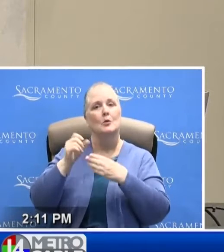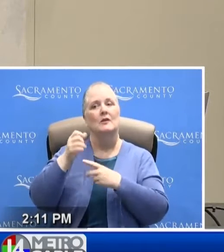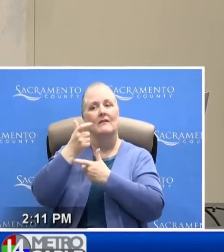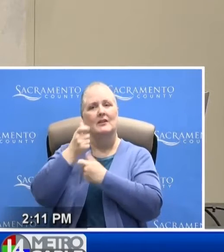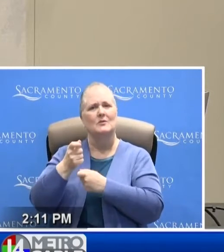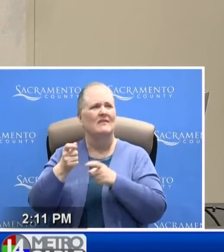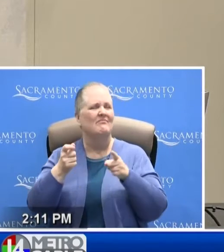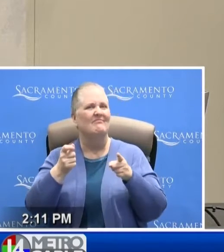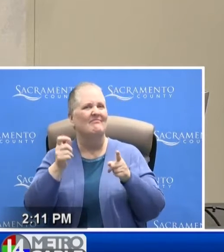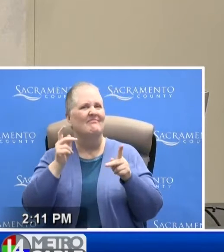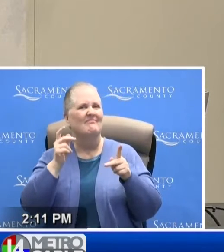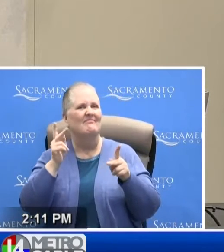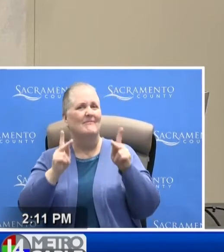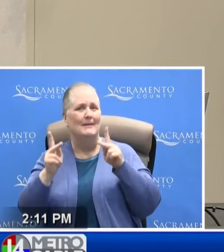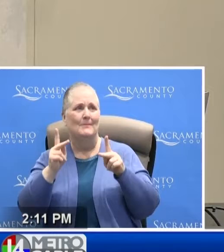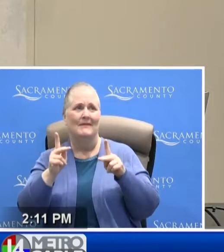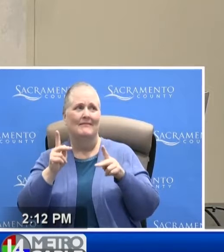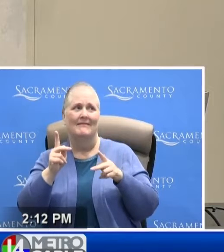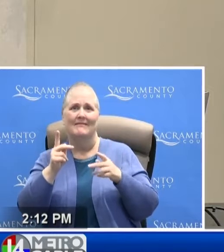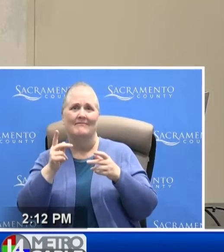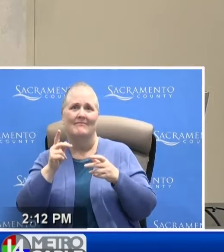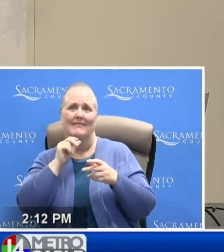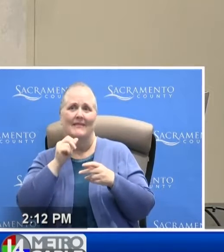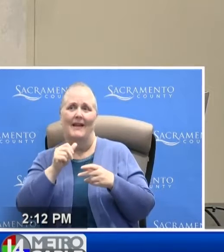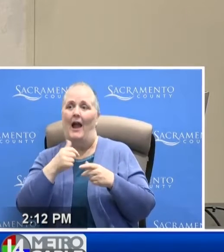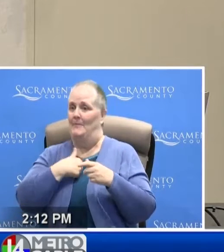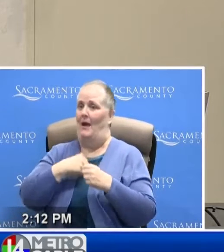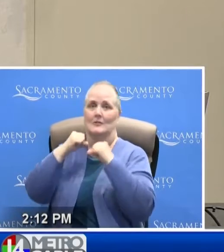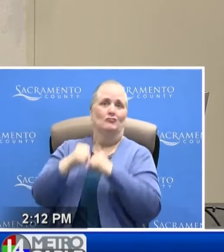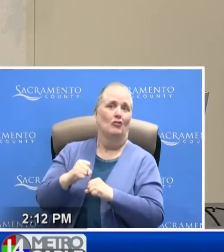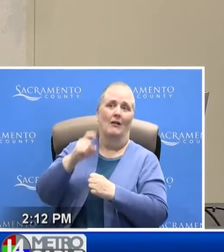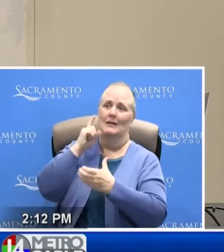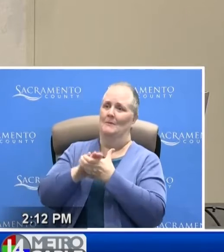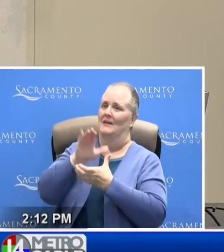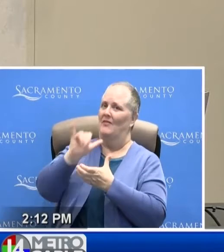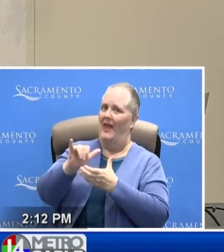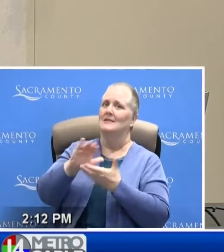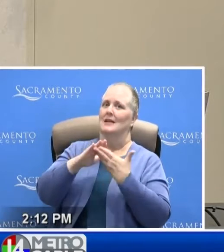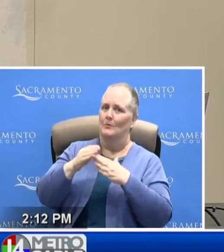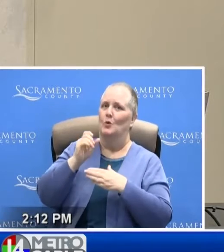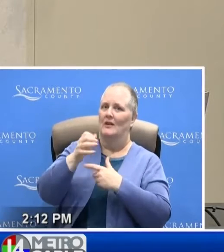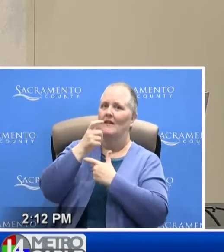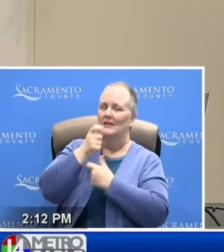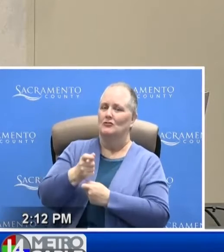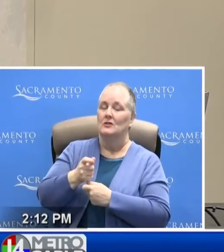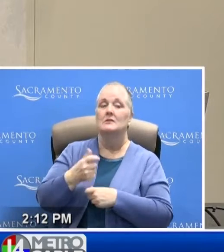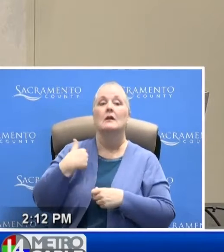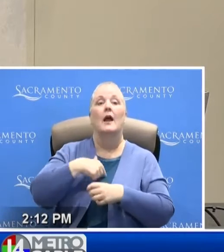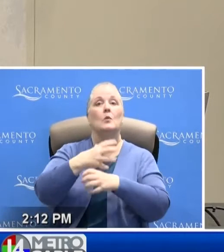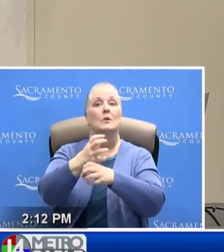it's a community of interest more than I do would be impacted. But yet we we received from the queer